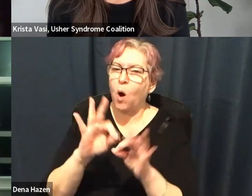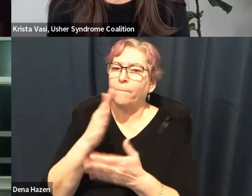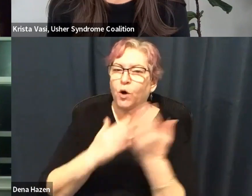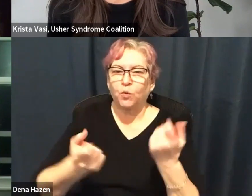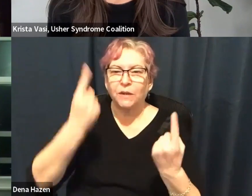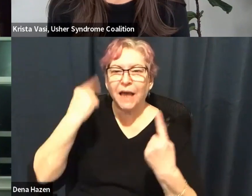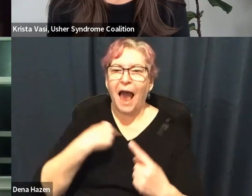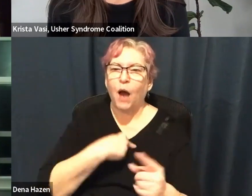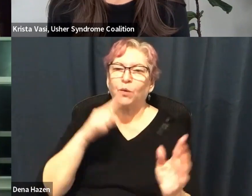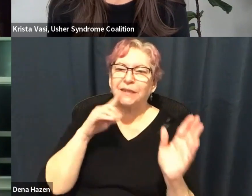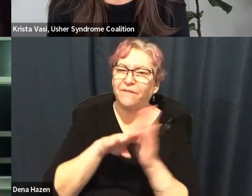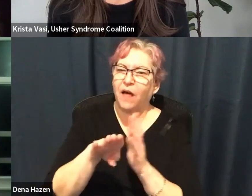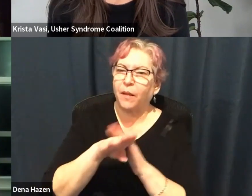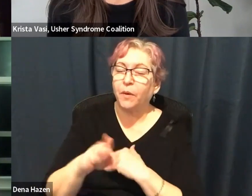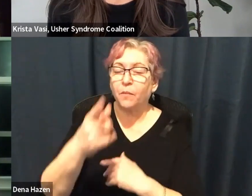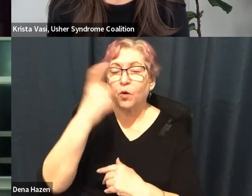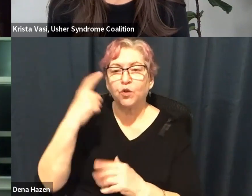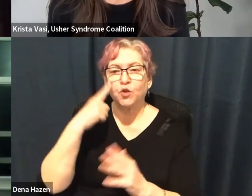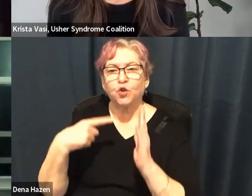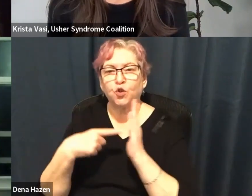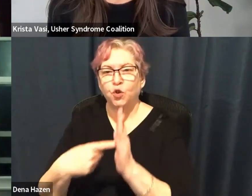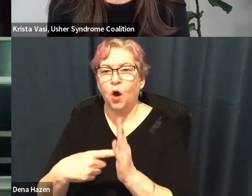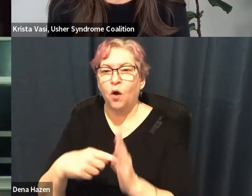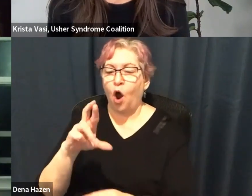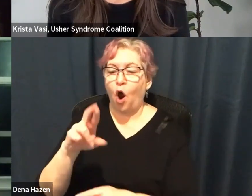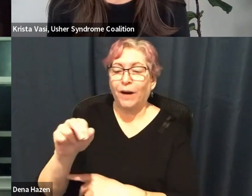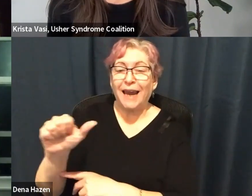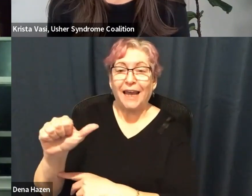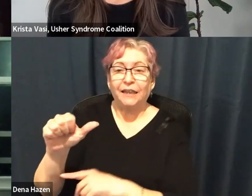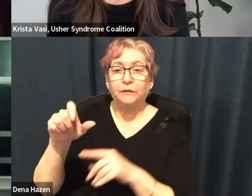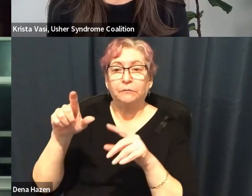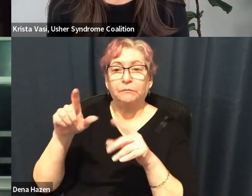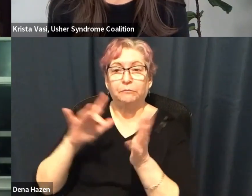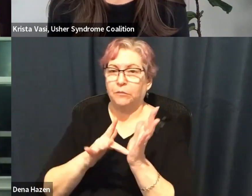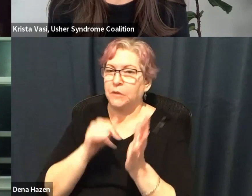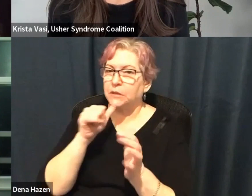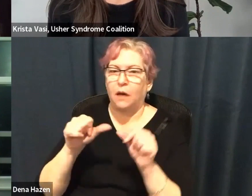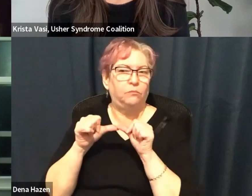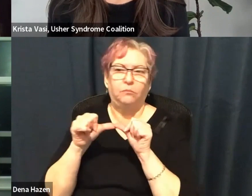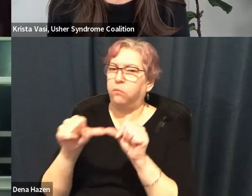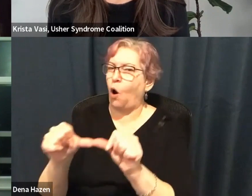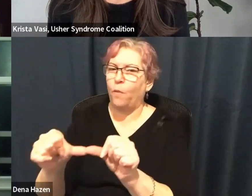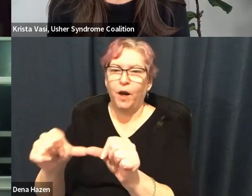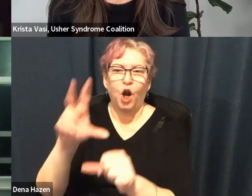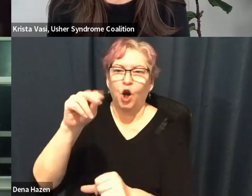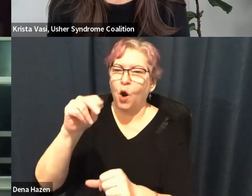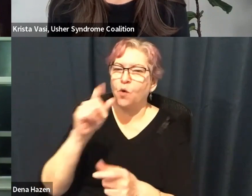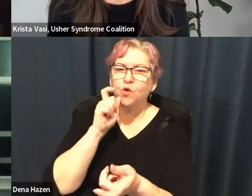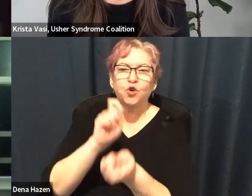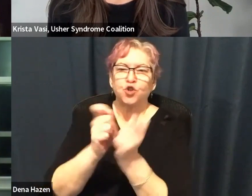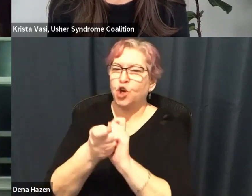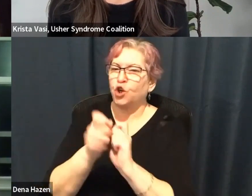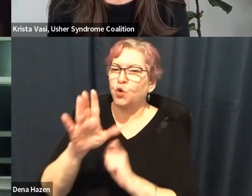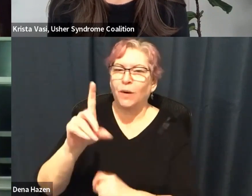because actually, it showed that the RNA medicine we've developed isn't permanent. It isn't changing your DNA, so you will have